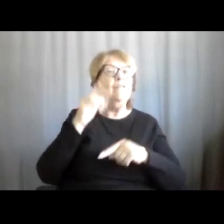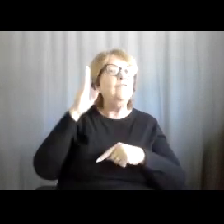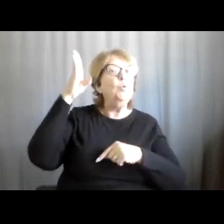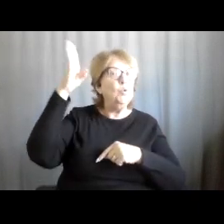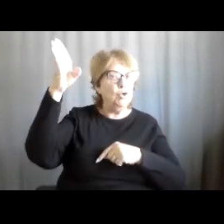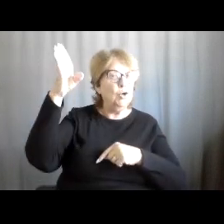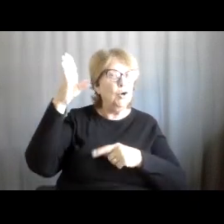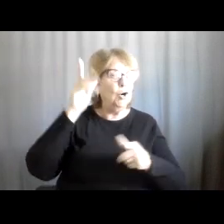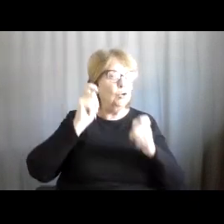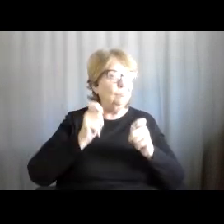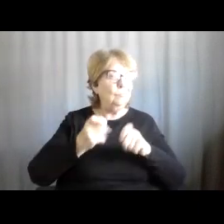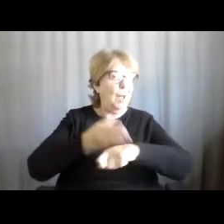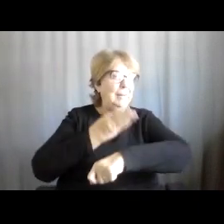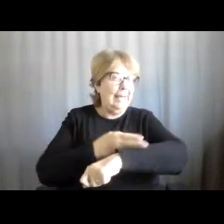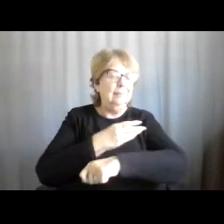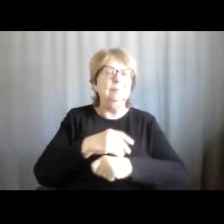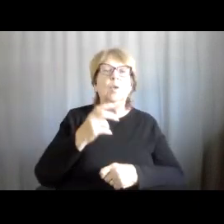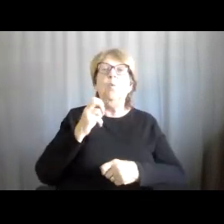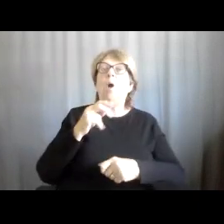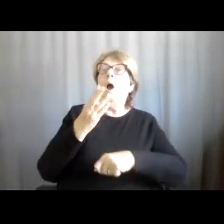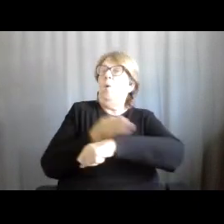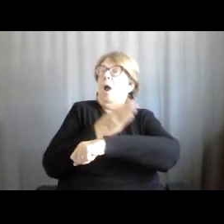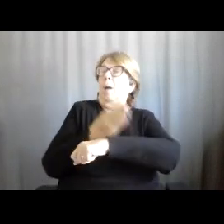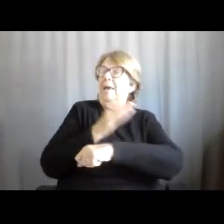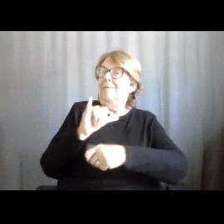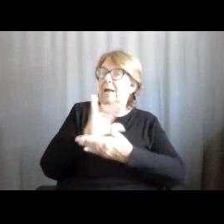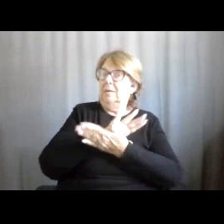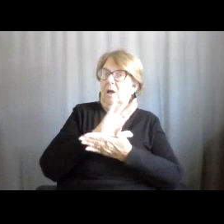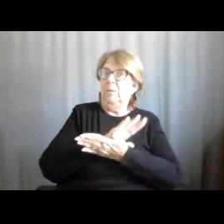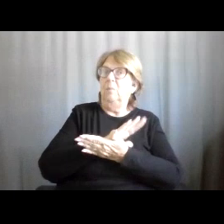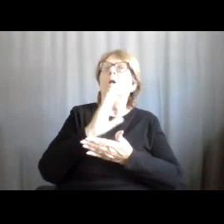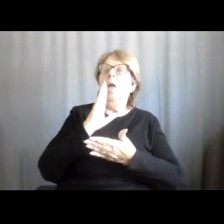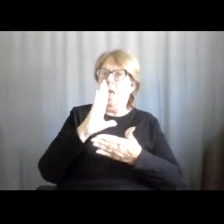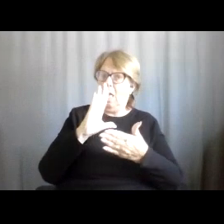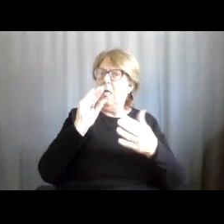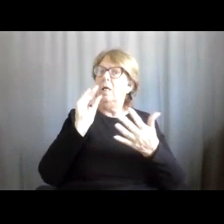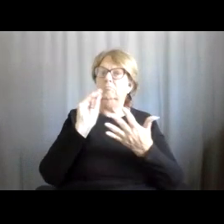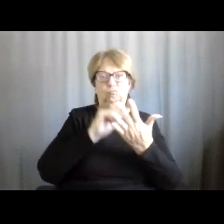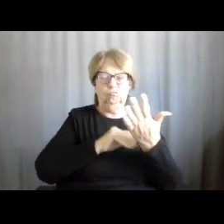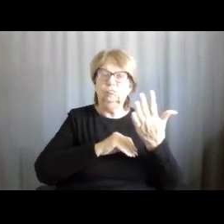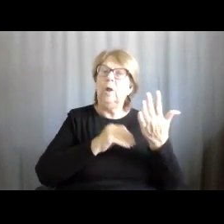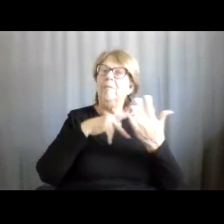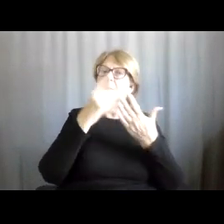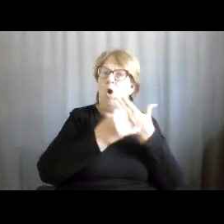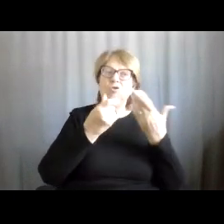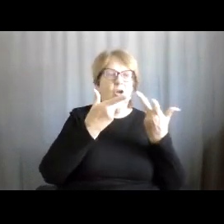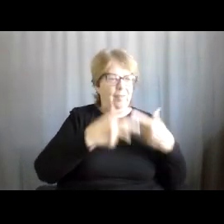[Roby Poche (DES)] When we update the document, we will update the projects that have been completed or funded, if any new projects